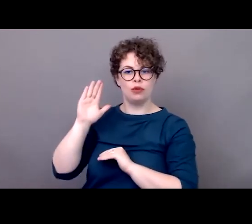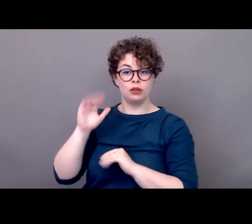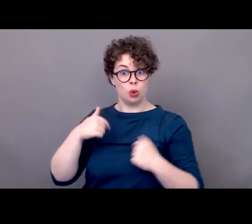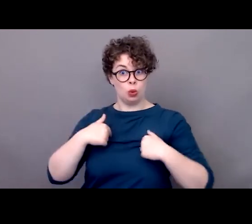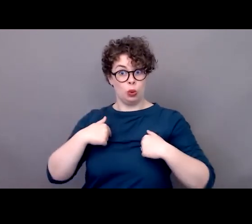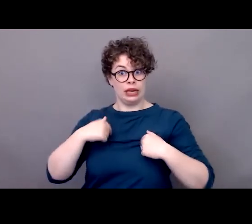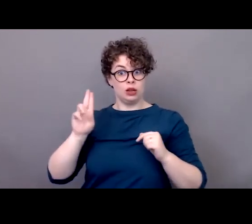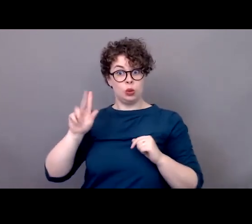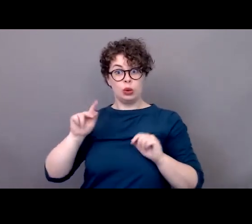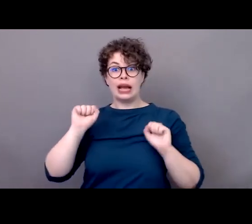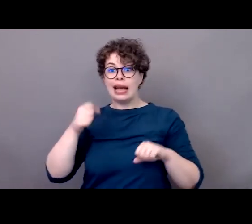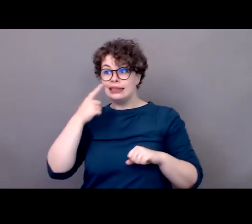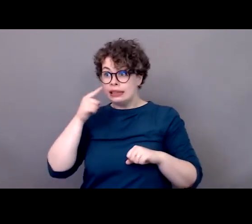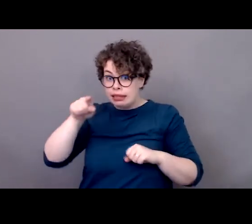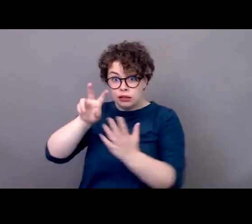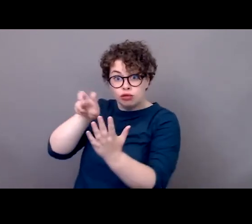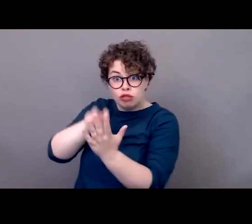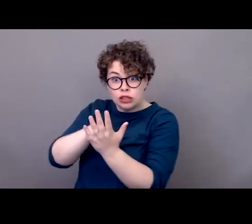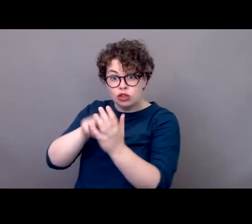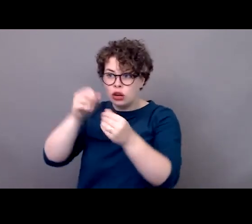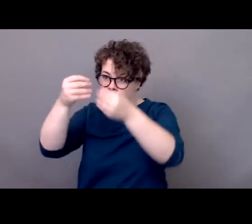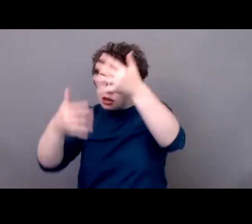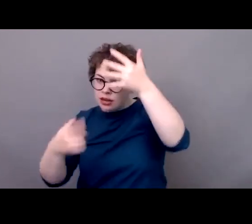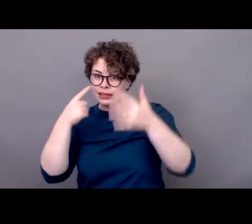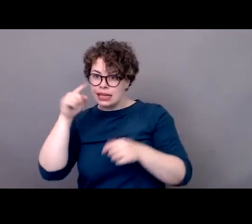that register, to learn people with learning disabilities were unfortunately more likely to